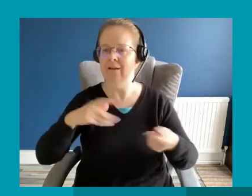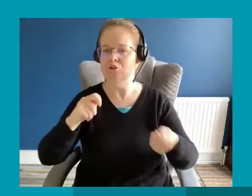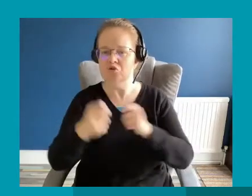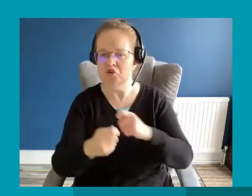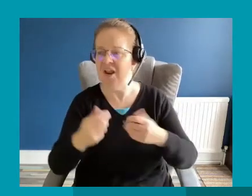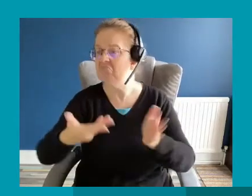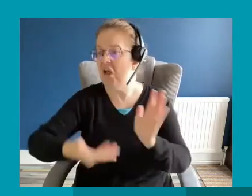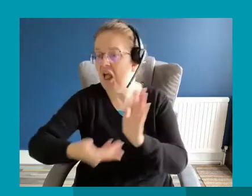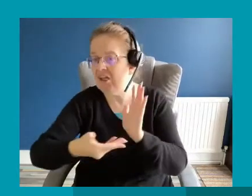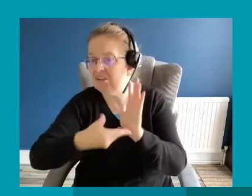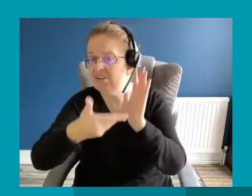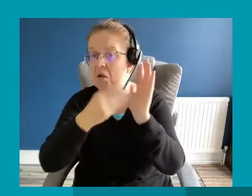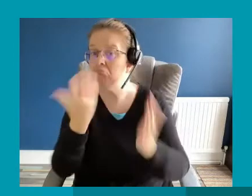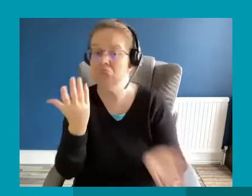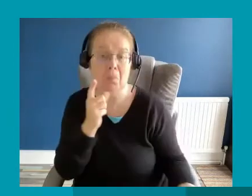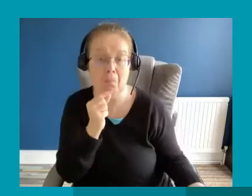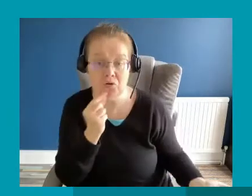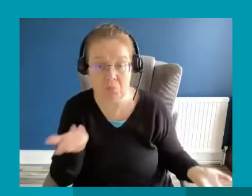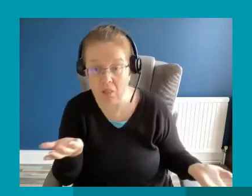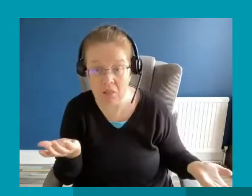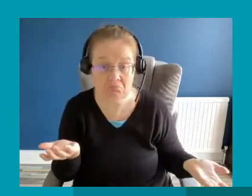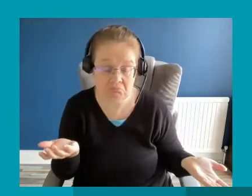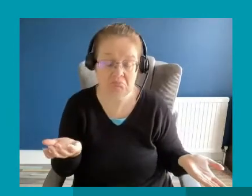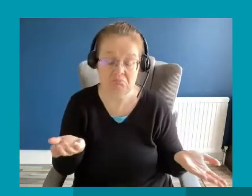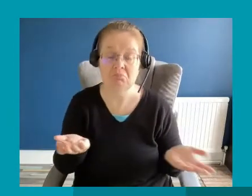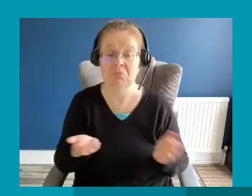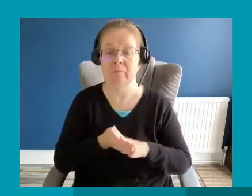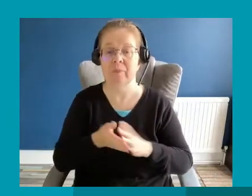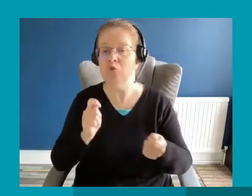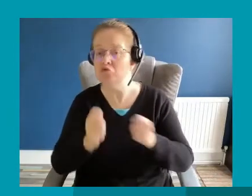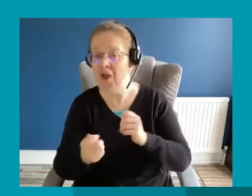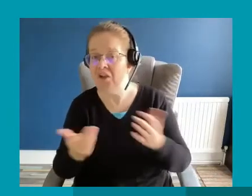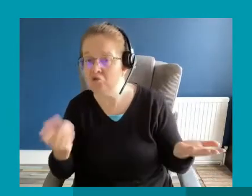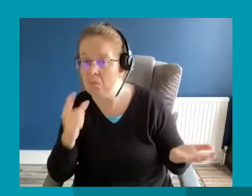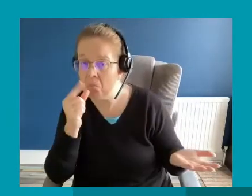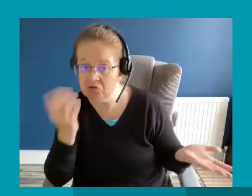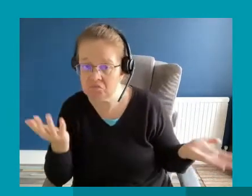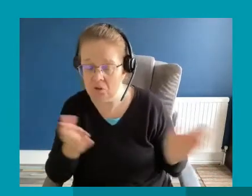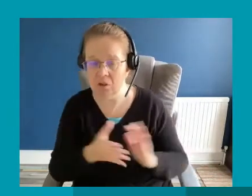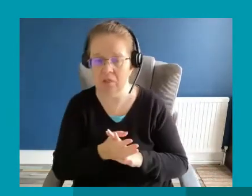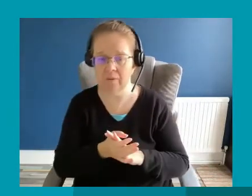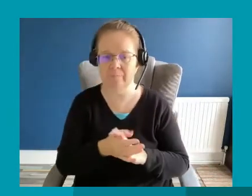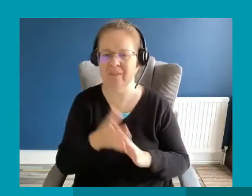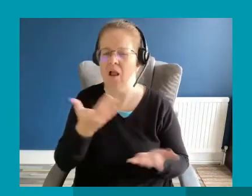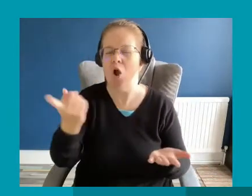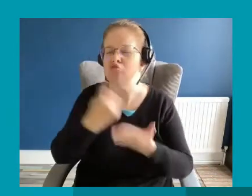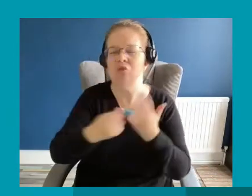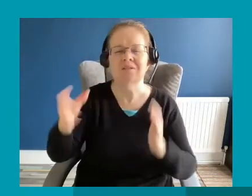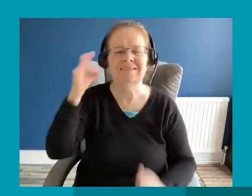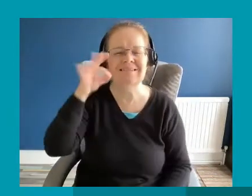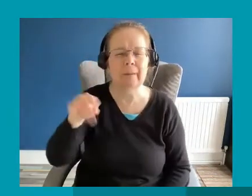some additions potentially. So these are just sort of some tips or ideas for you to think about. OK, Toby